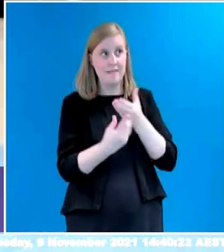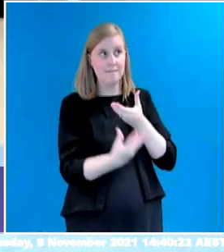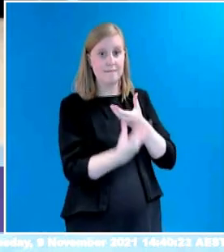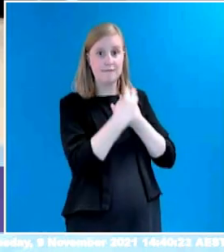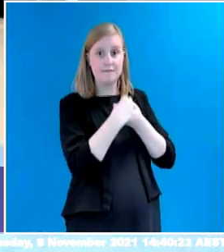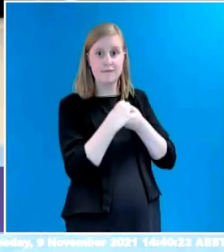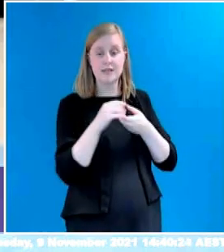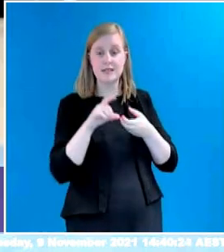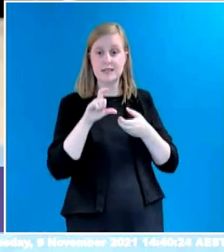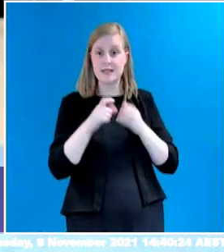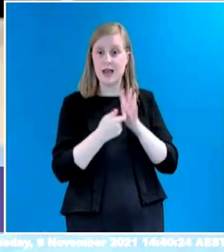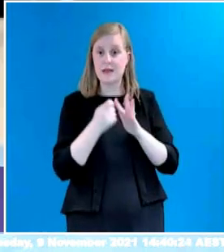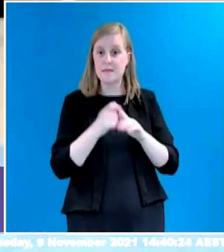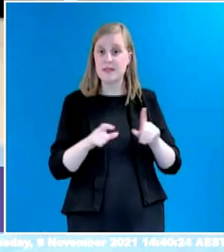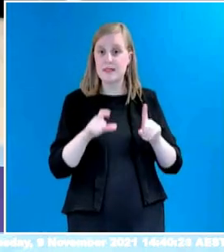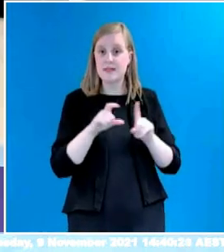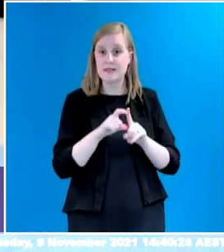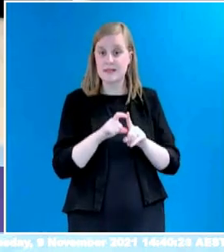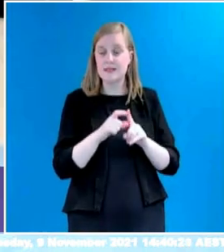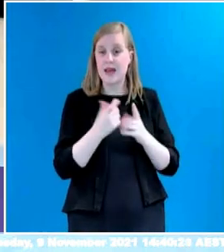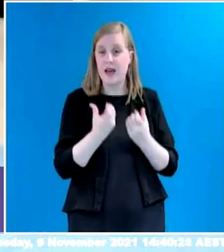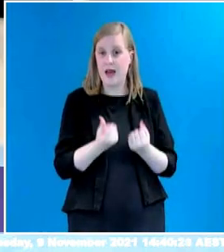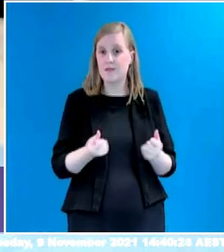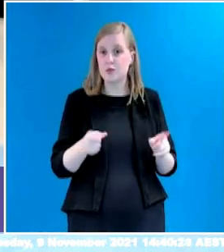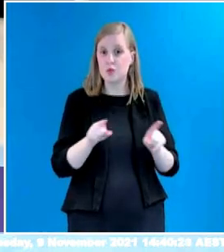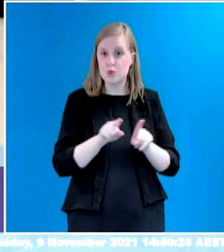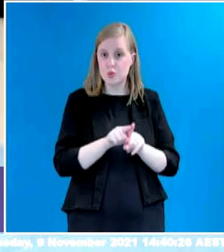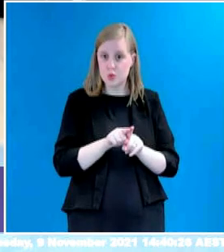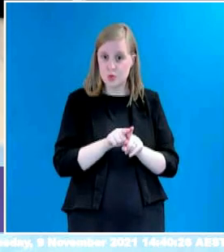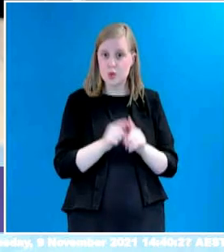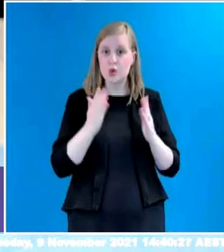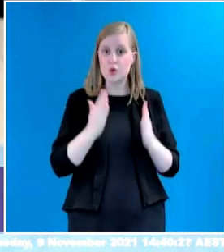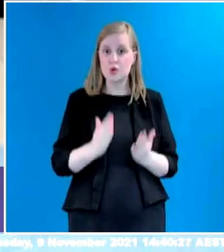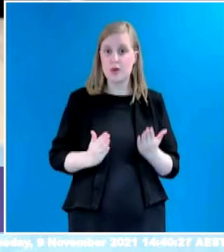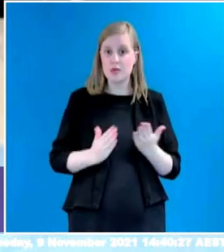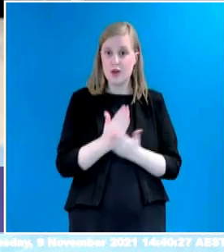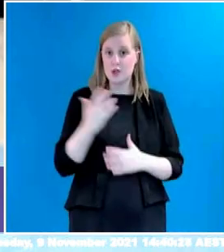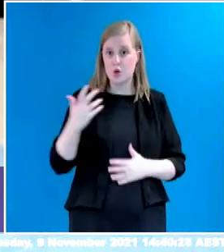So those rights can be picked up through the human rights complaints process,